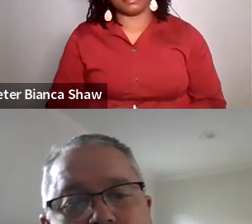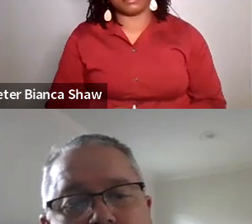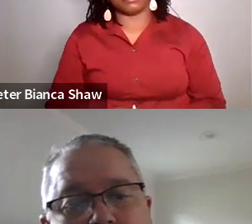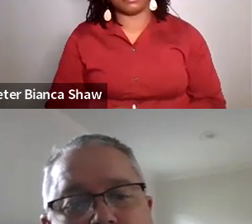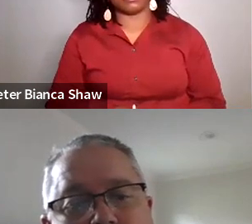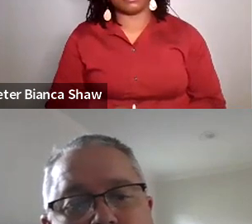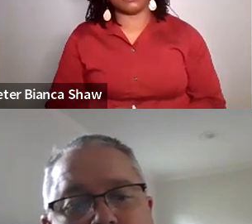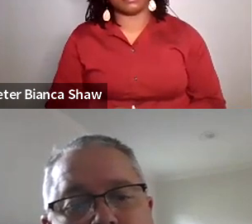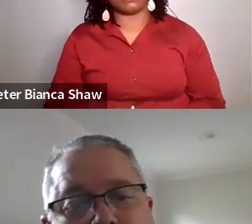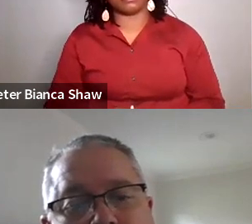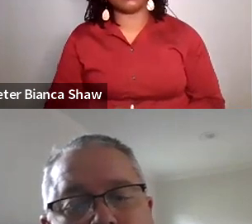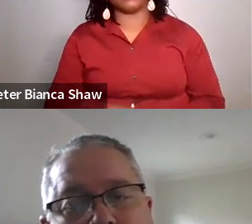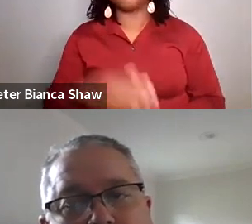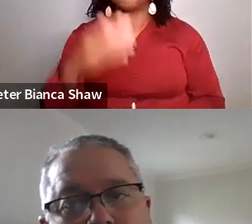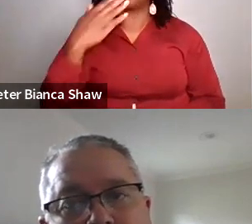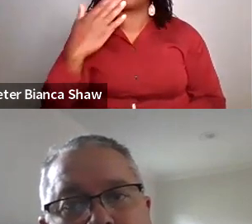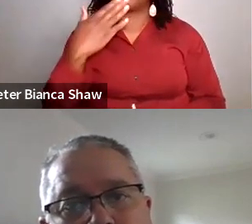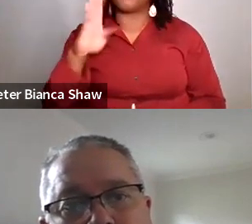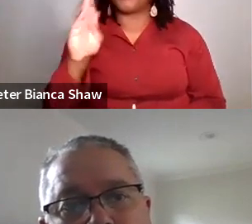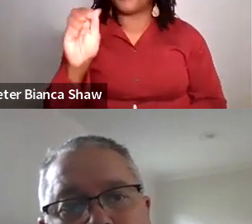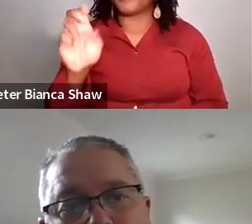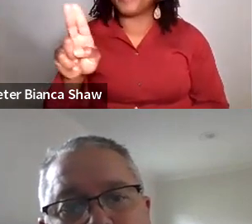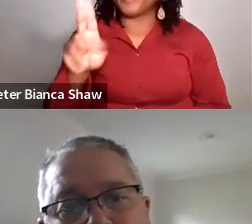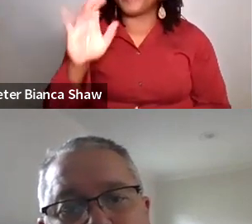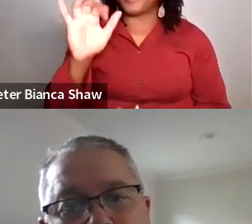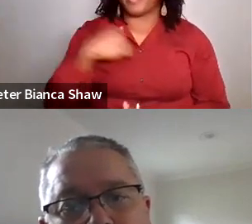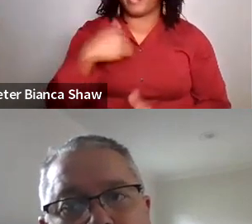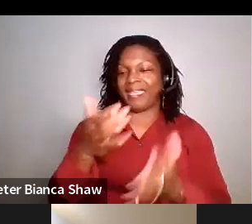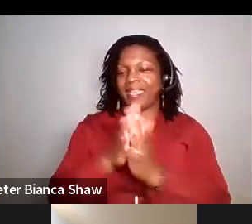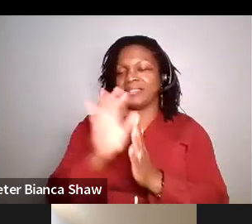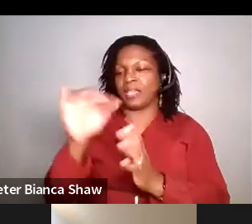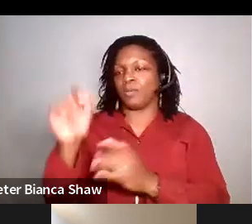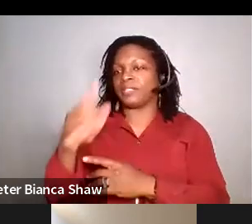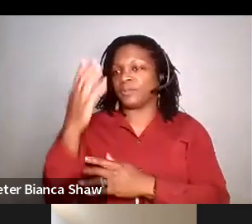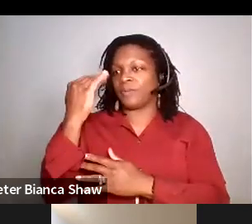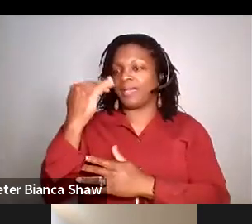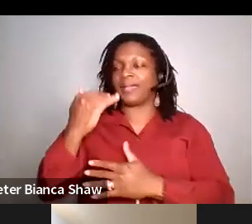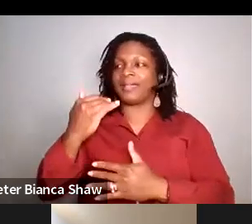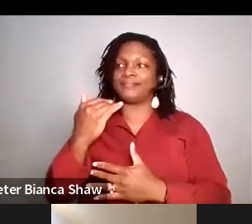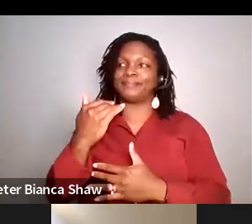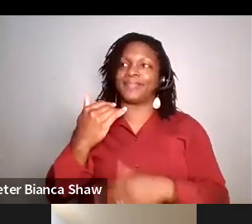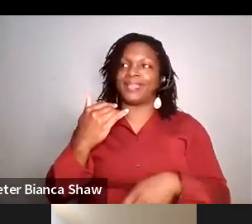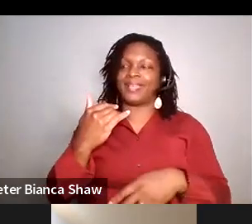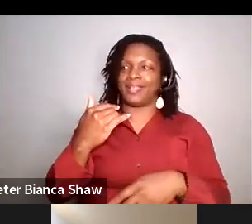you, Bob. I I actually asked this question because of a conversation I had with my own father a couple of weeks ago.